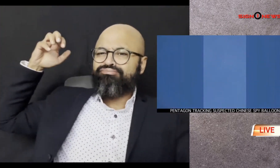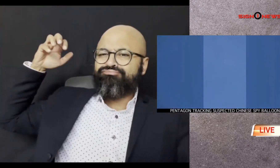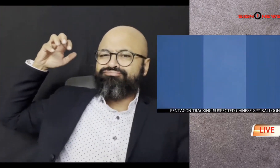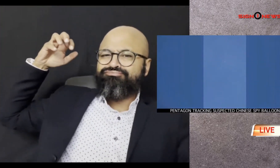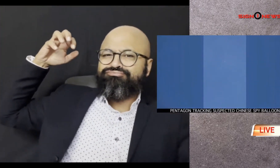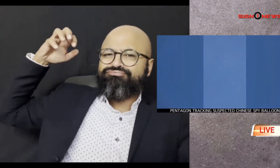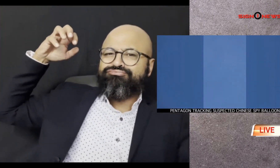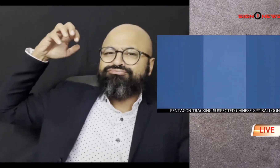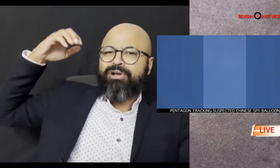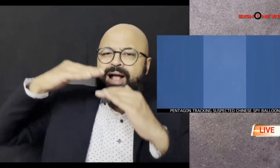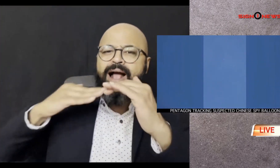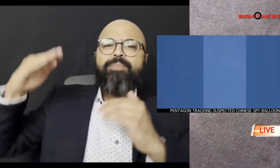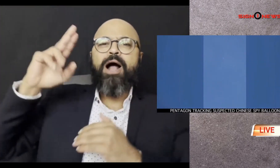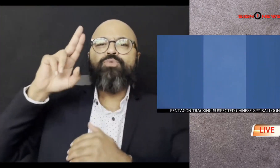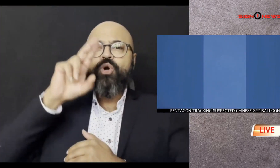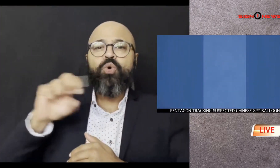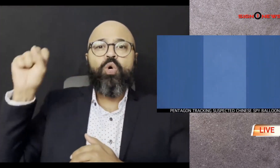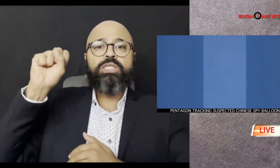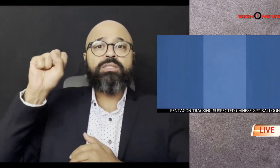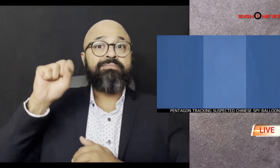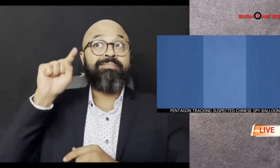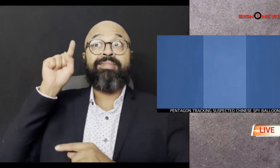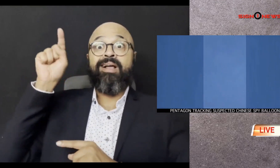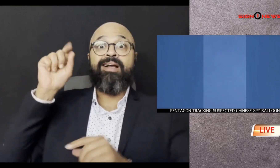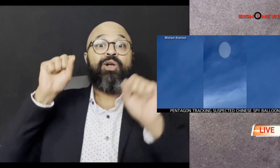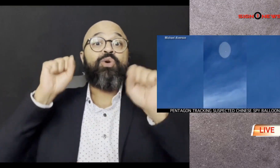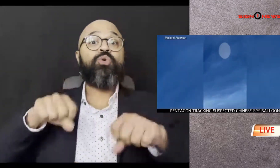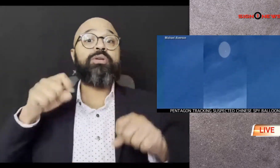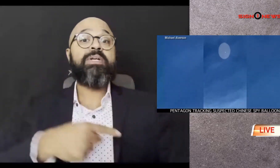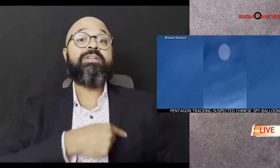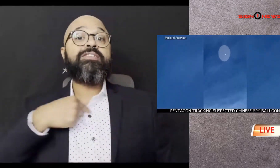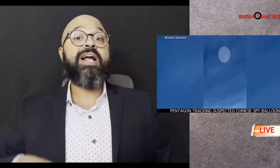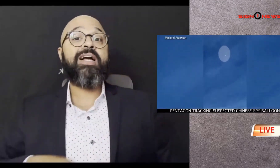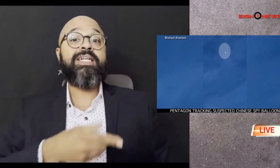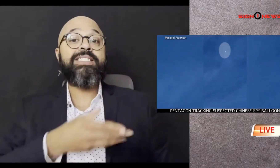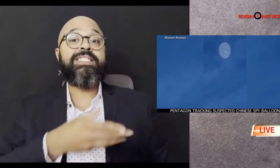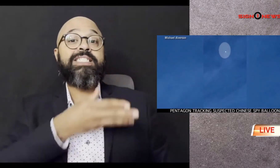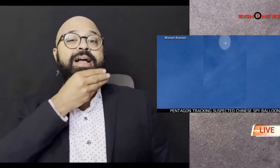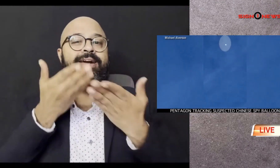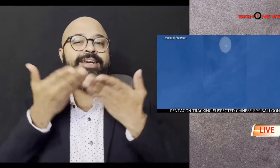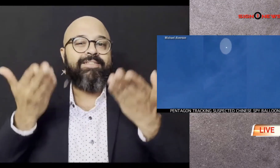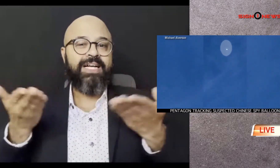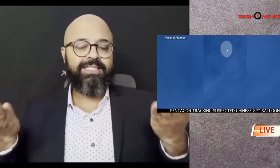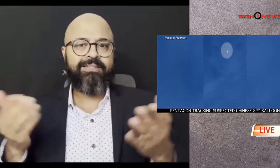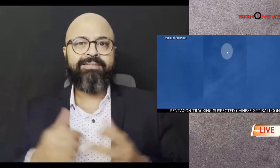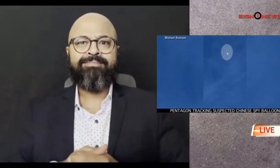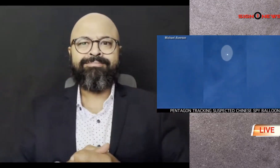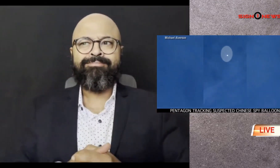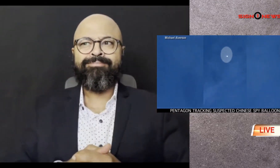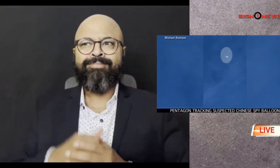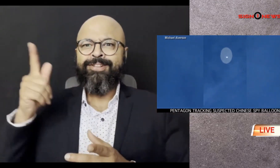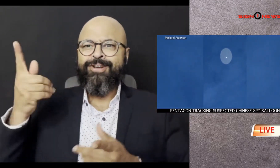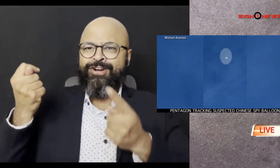above the us could be a Chinese spy device potentially attempting